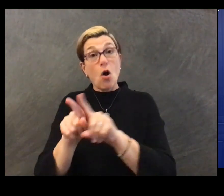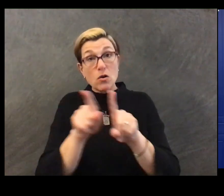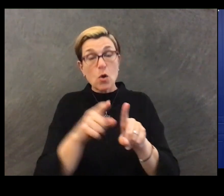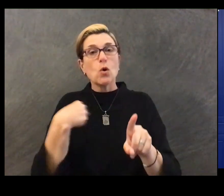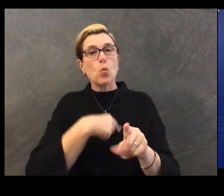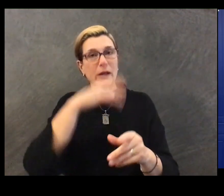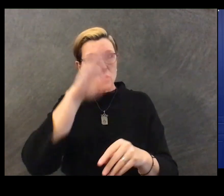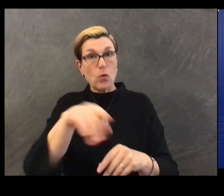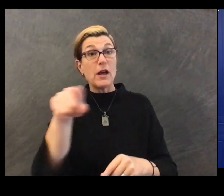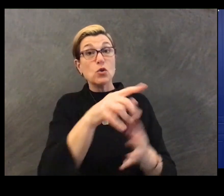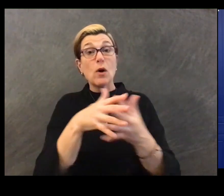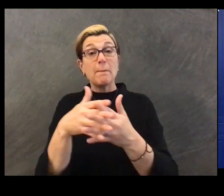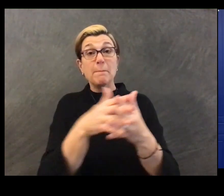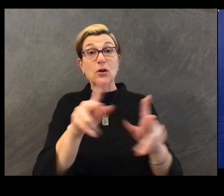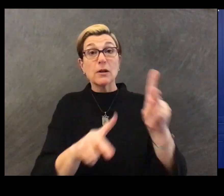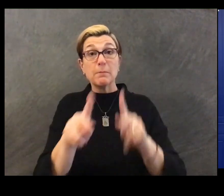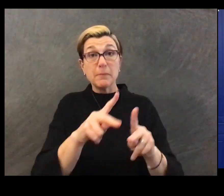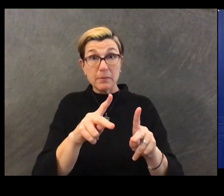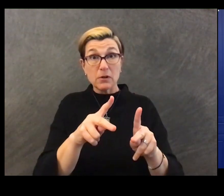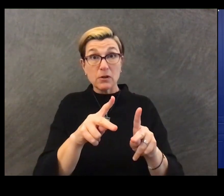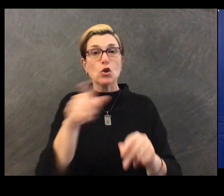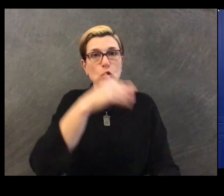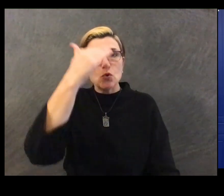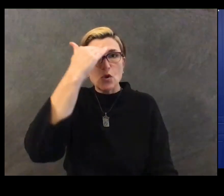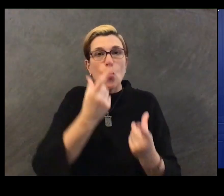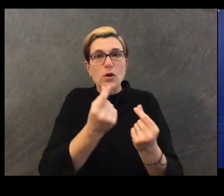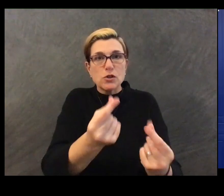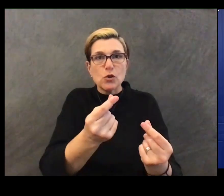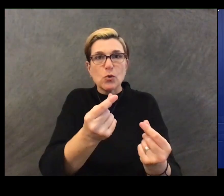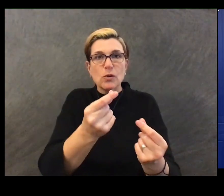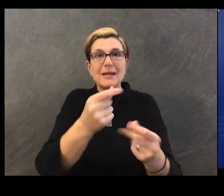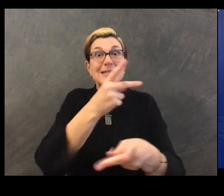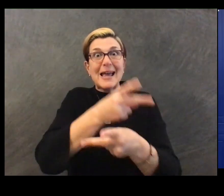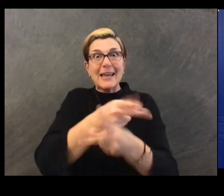immediately understand how to protect themselves with not touching their face